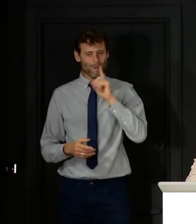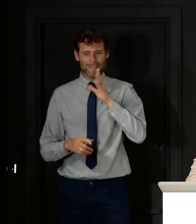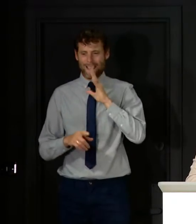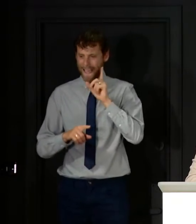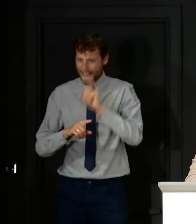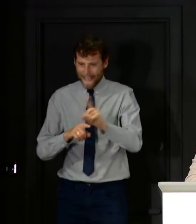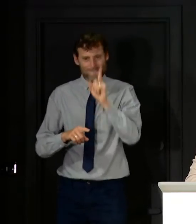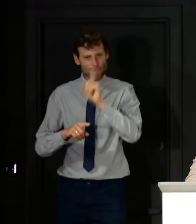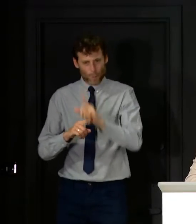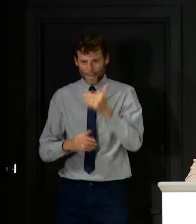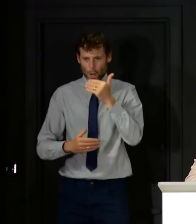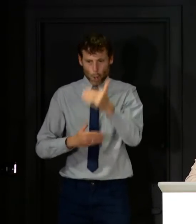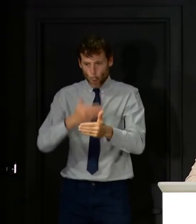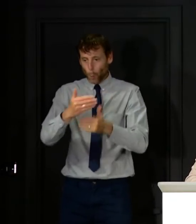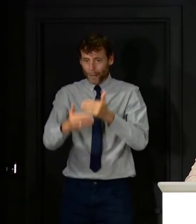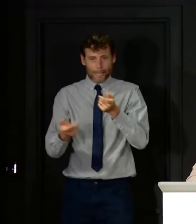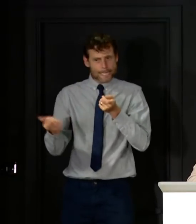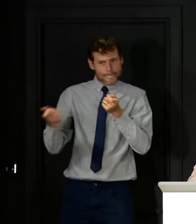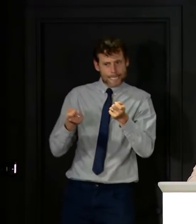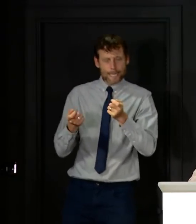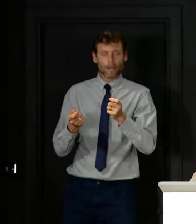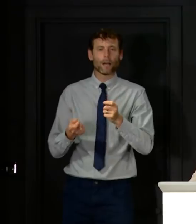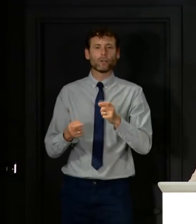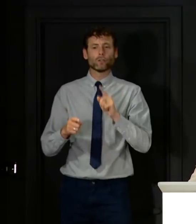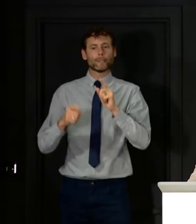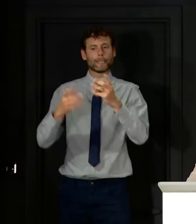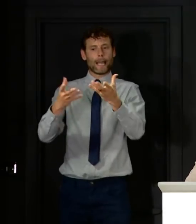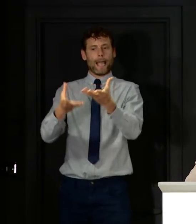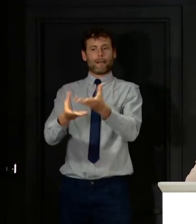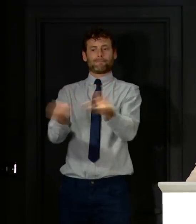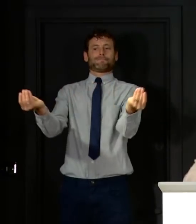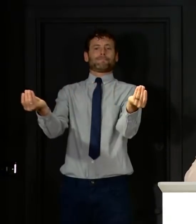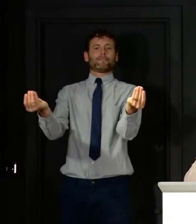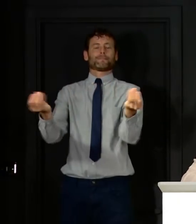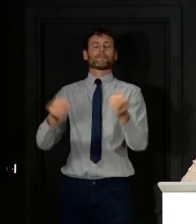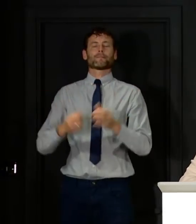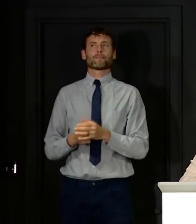the virus where we need it to be. On elimination, I think it's important - and again, people